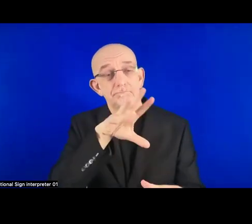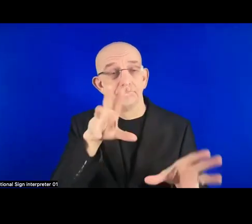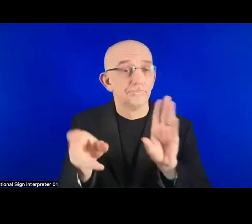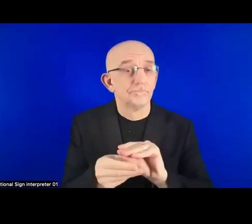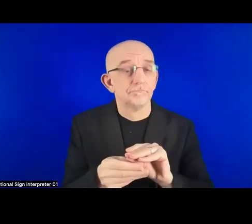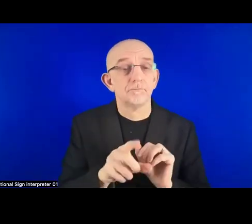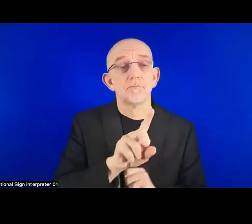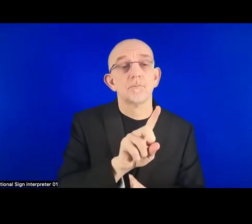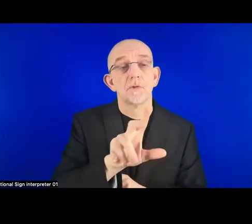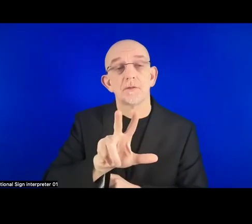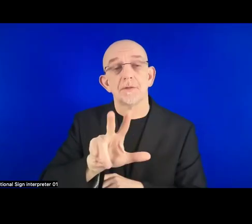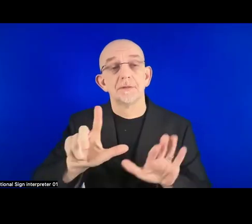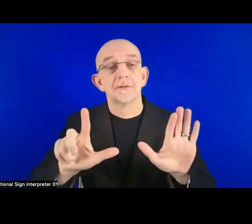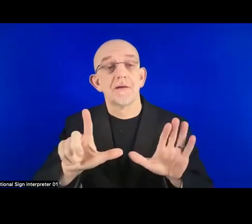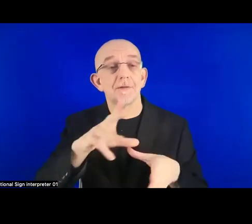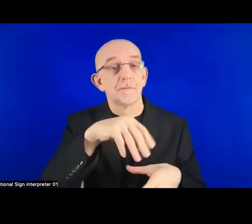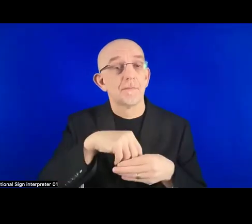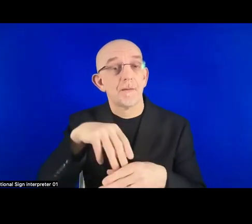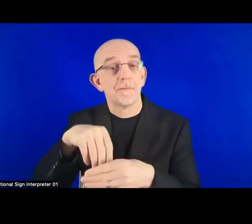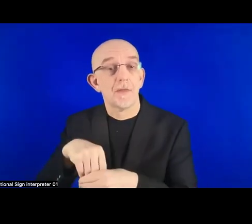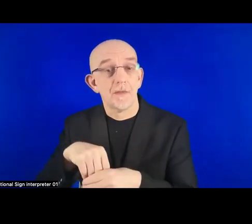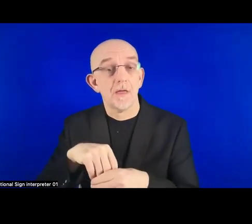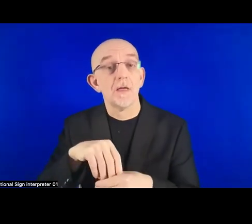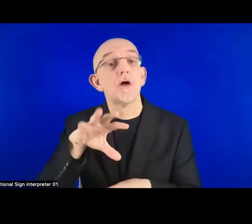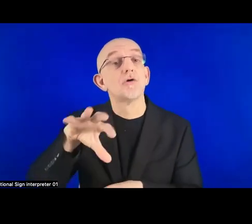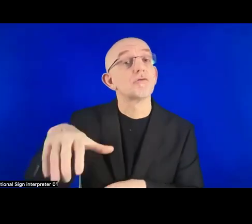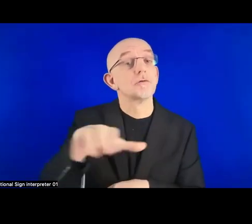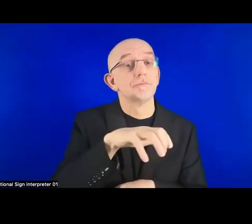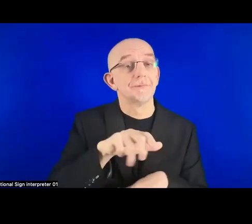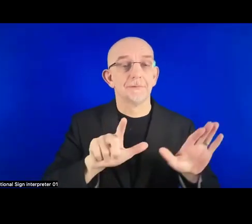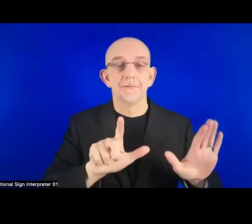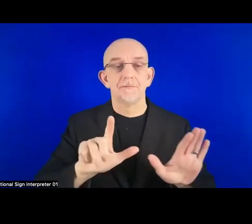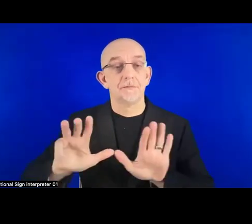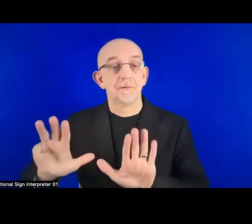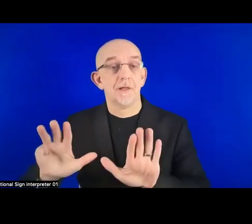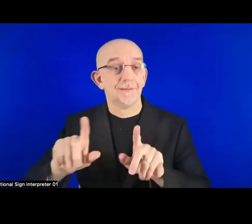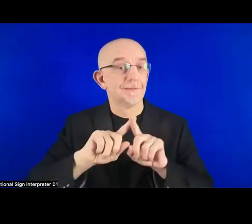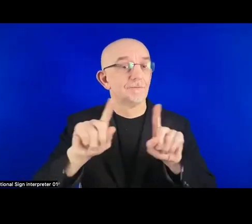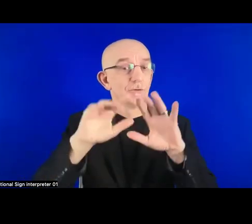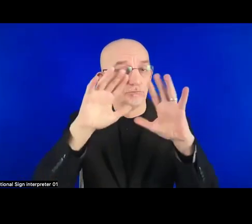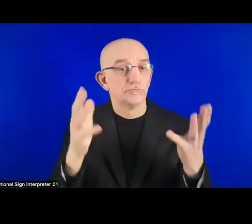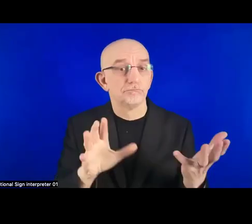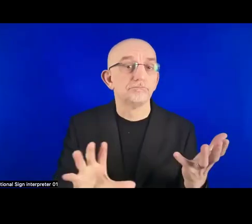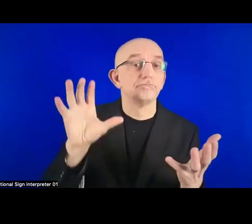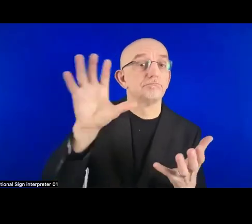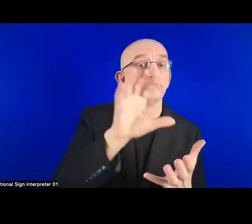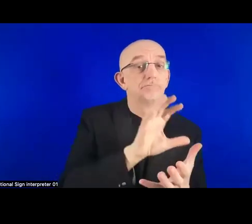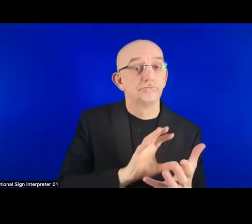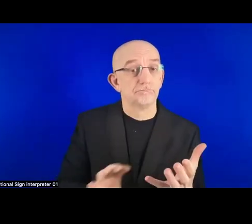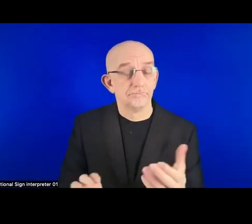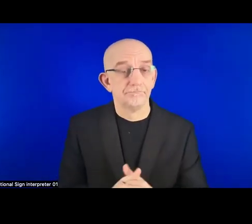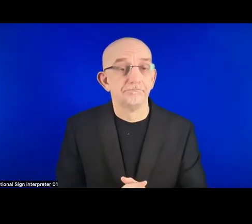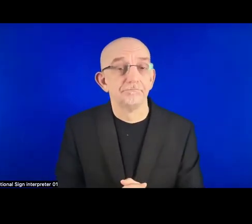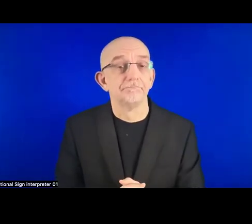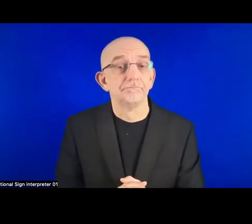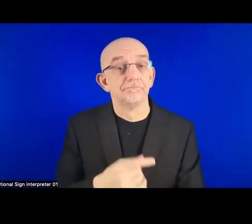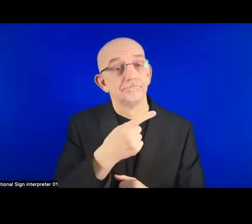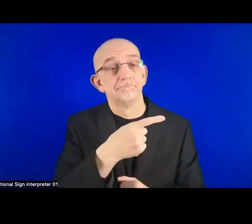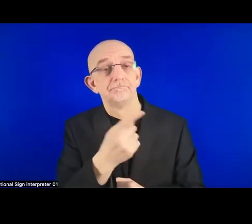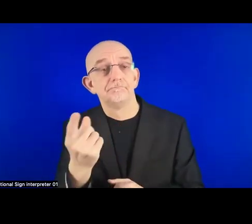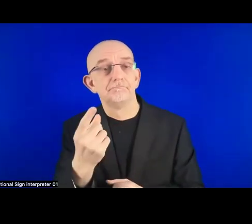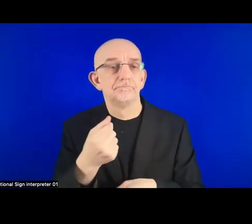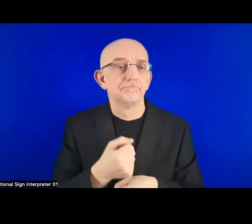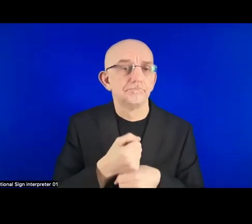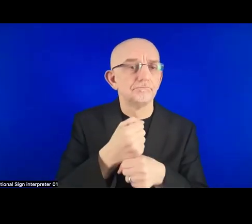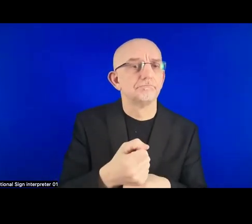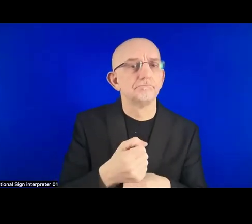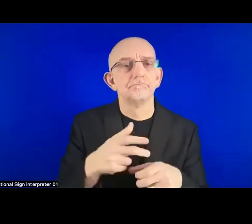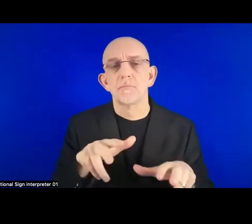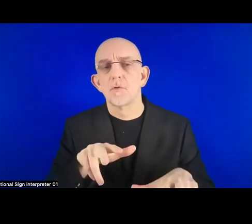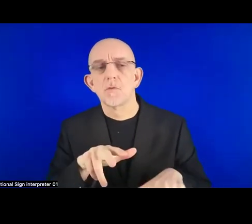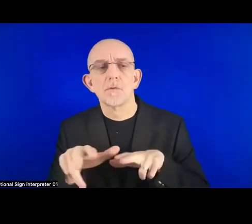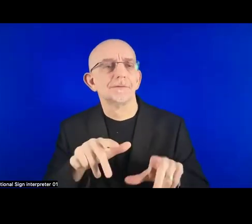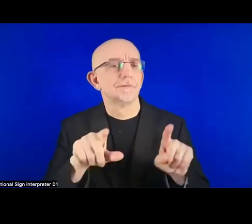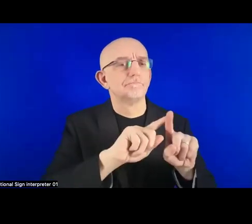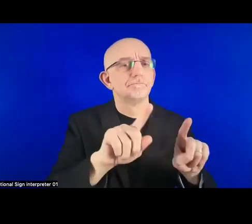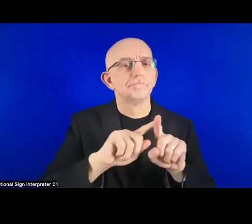through all the regions. Our members represent organisations of self advocates, or